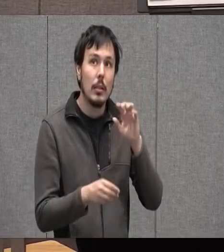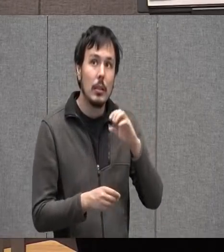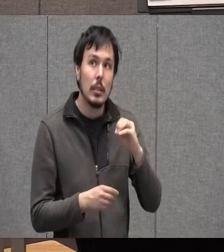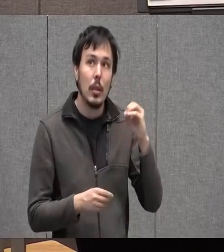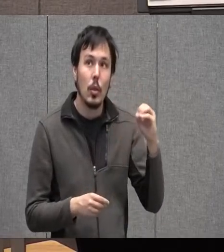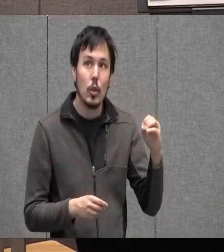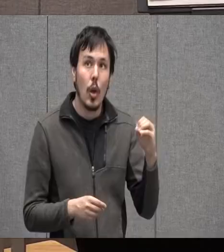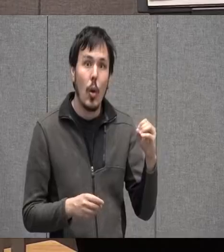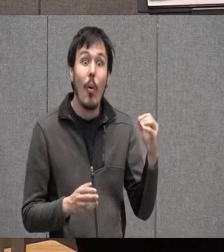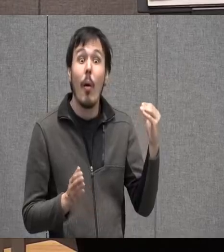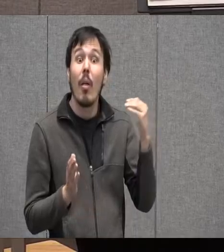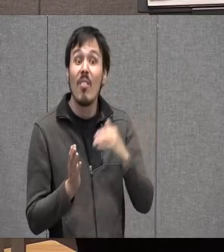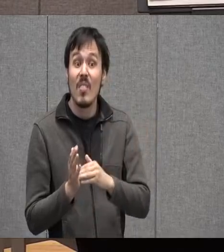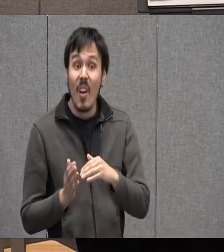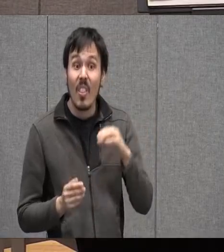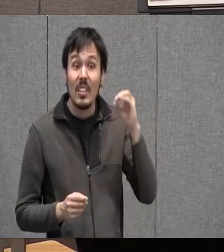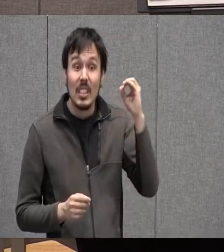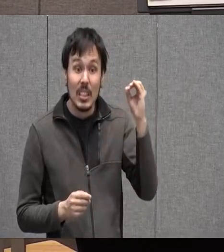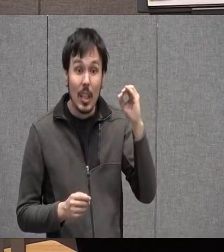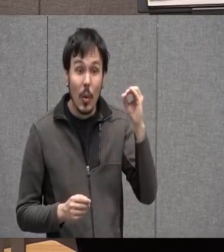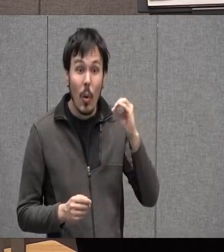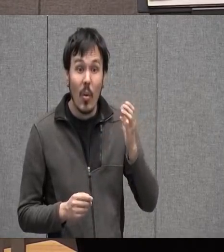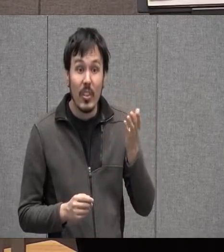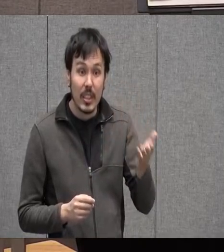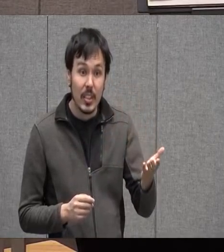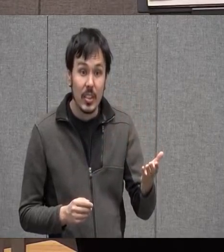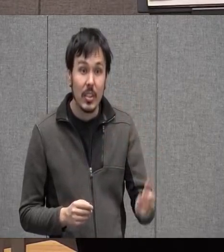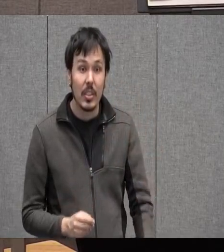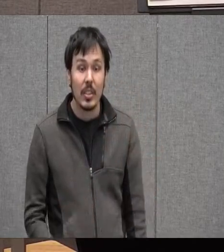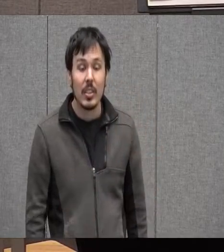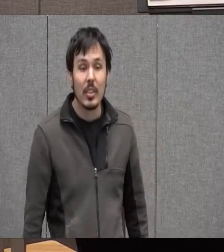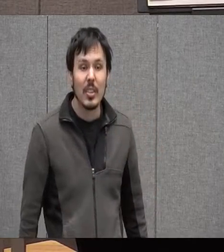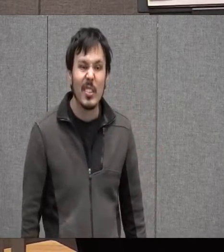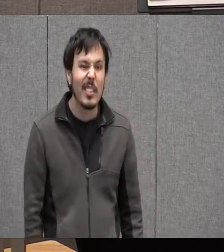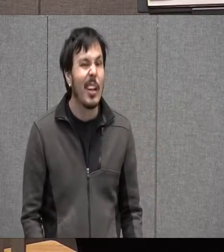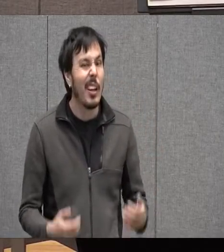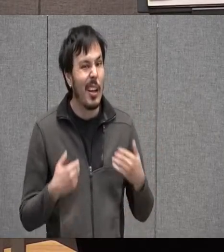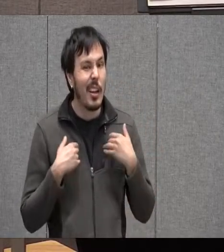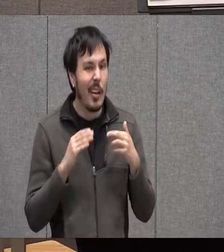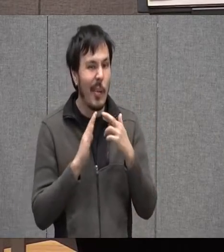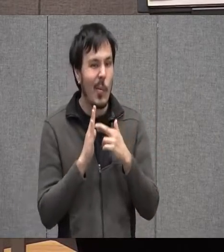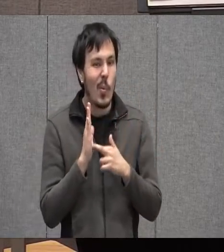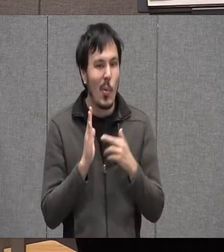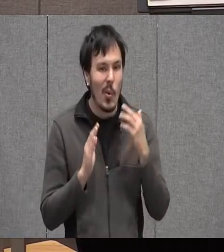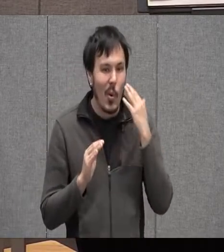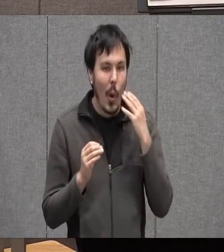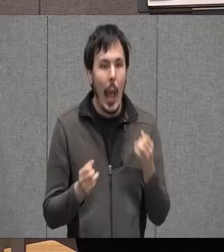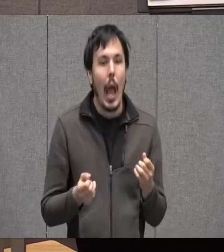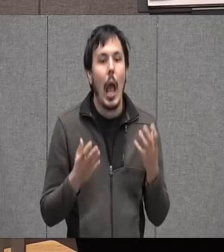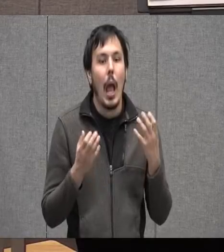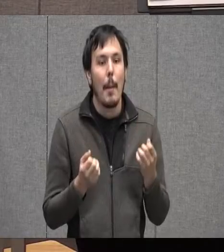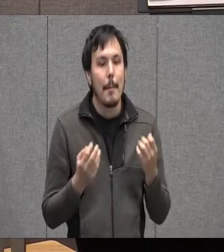another zero here, and then there's a rule about knowing how many place numbers to have